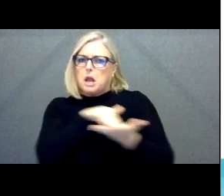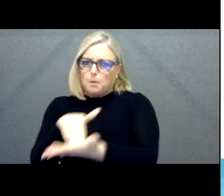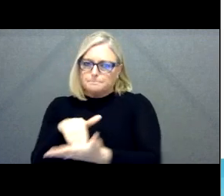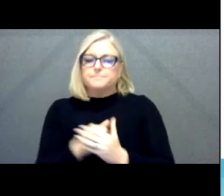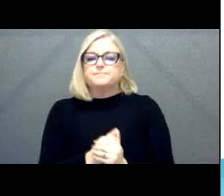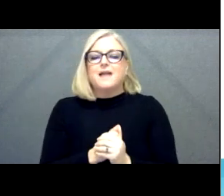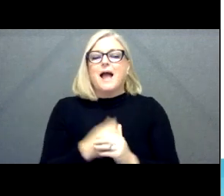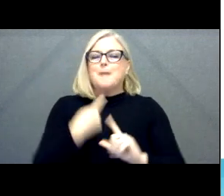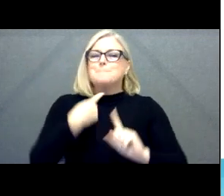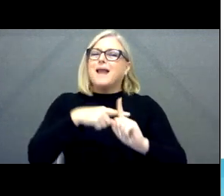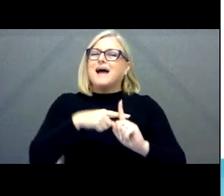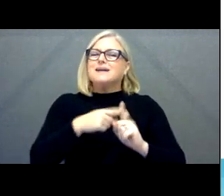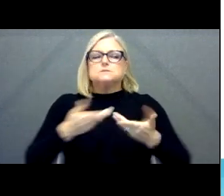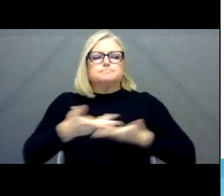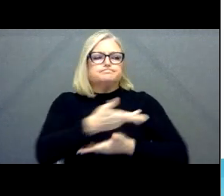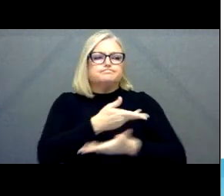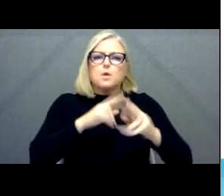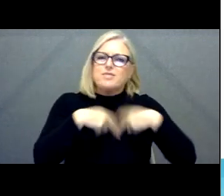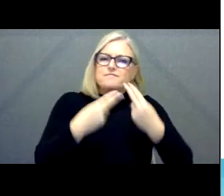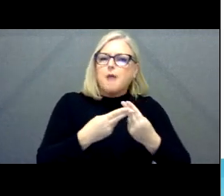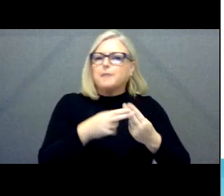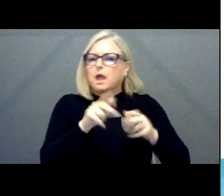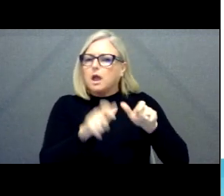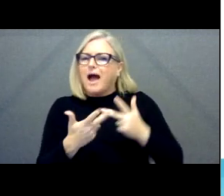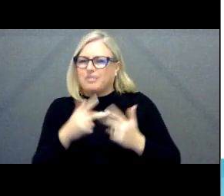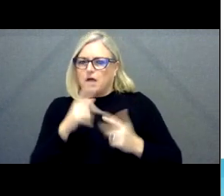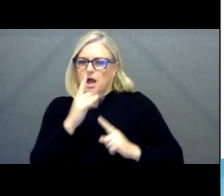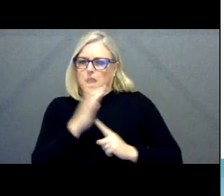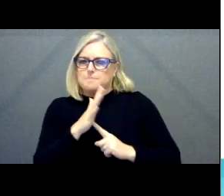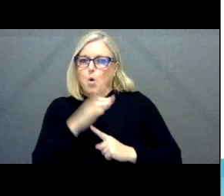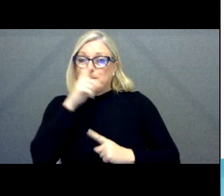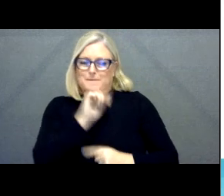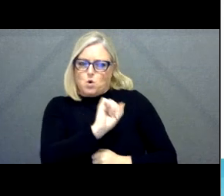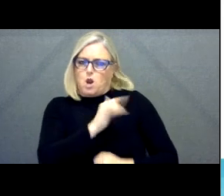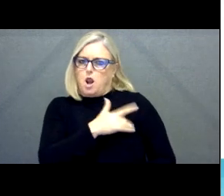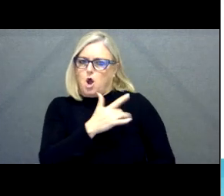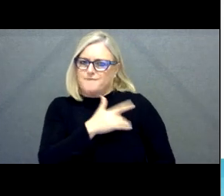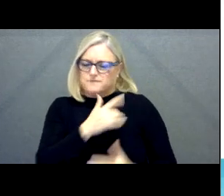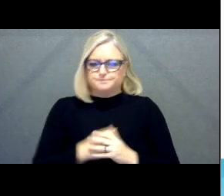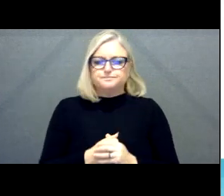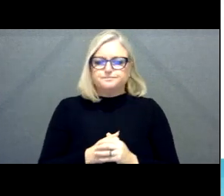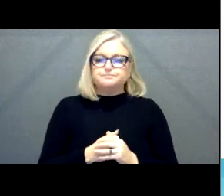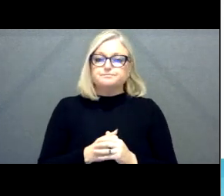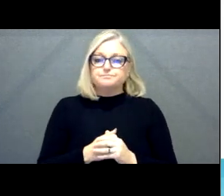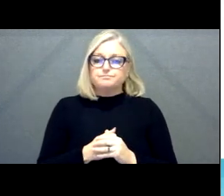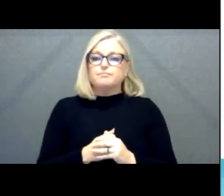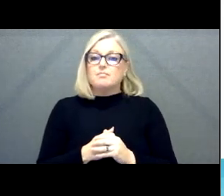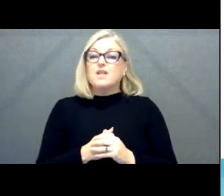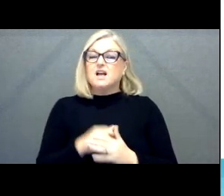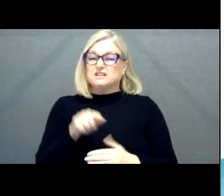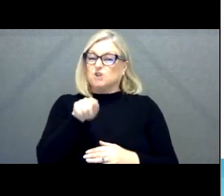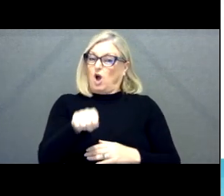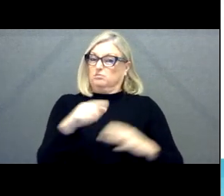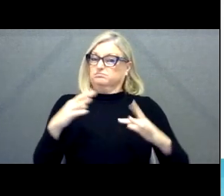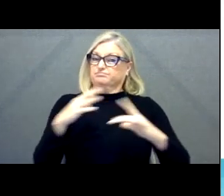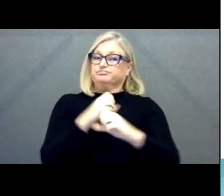others so there's just a brief summary um which is essentially uh what I've already